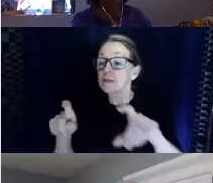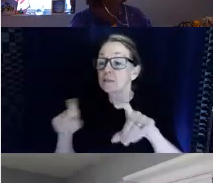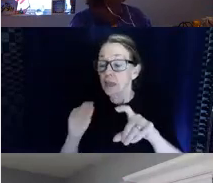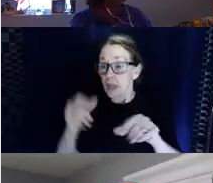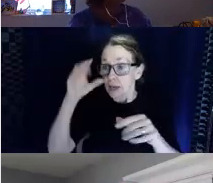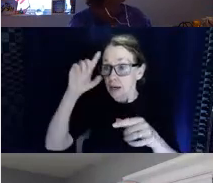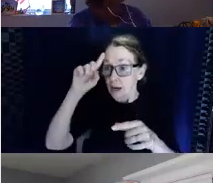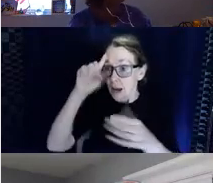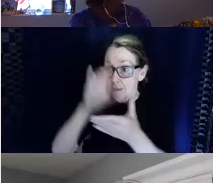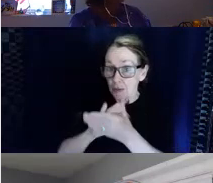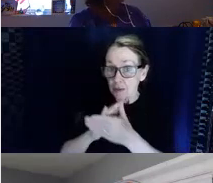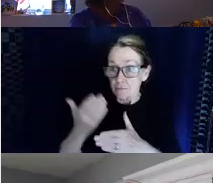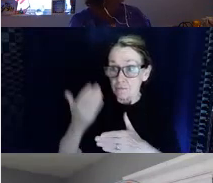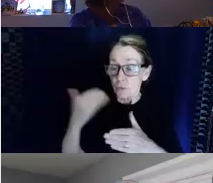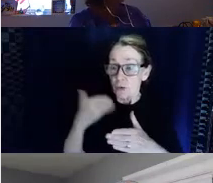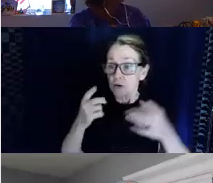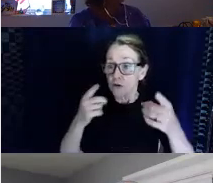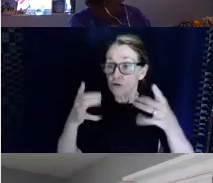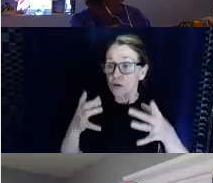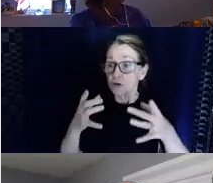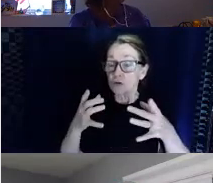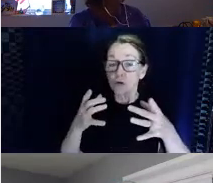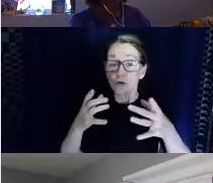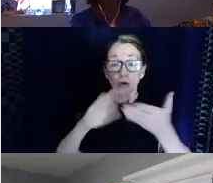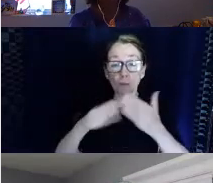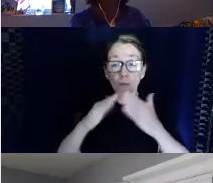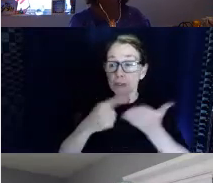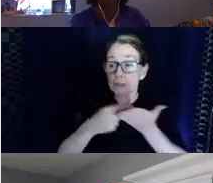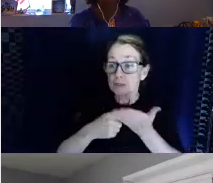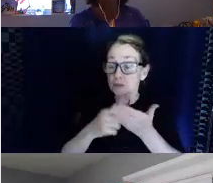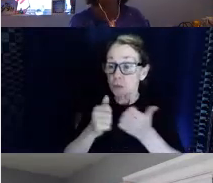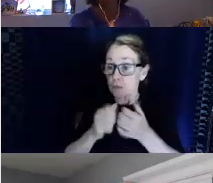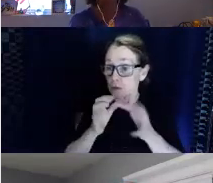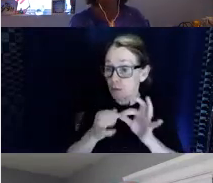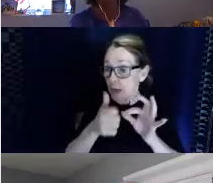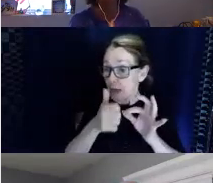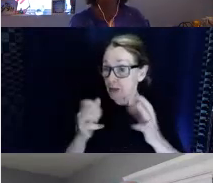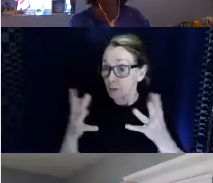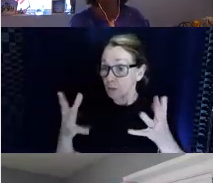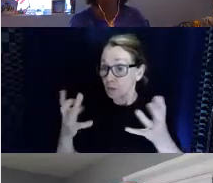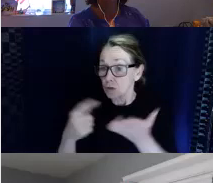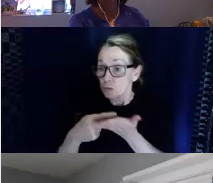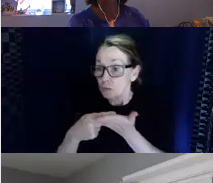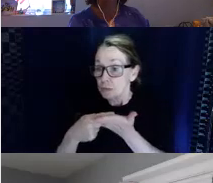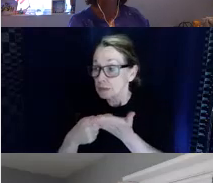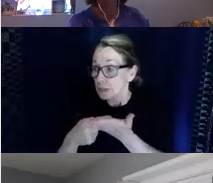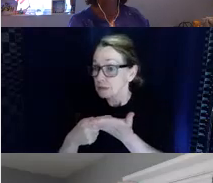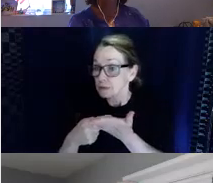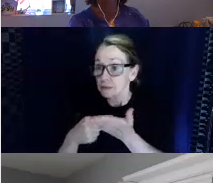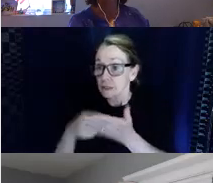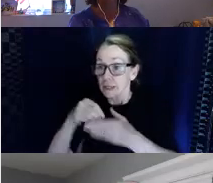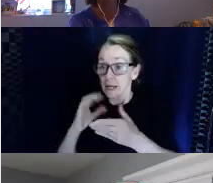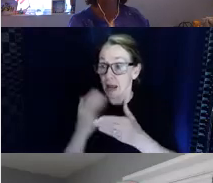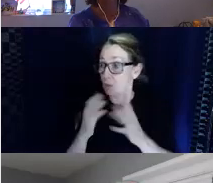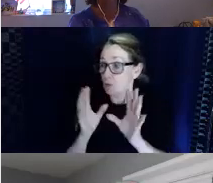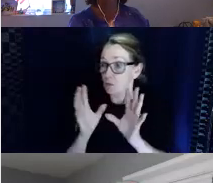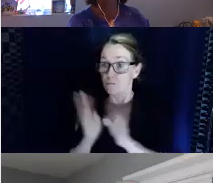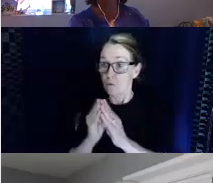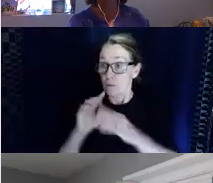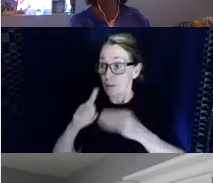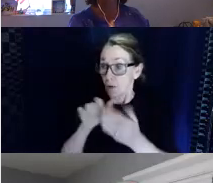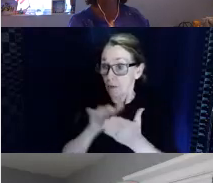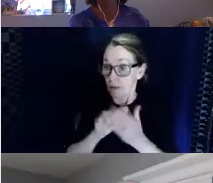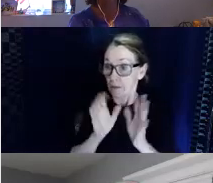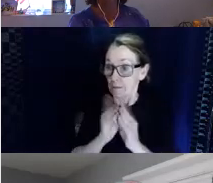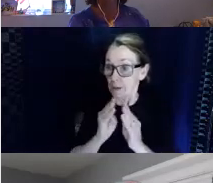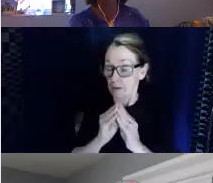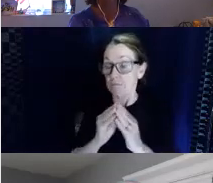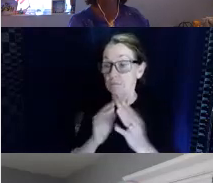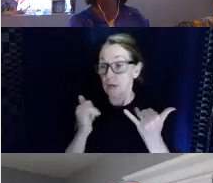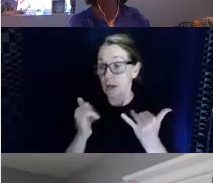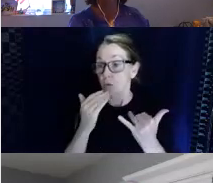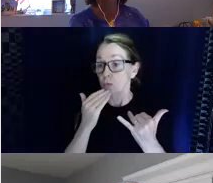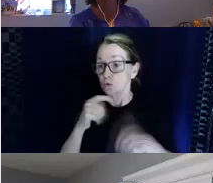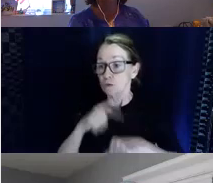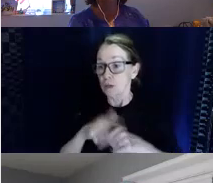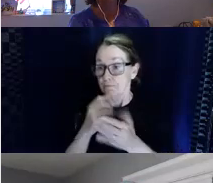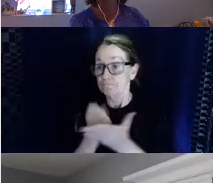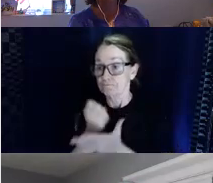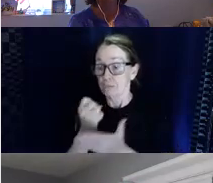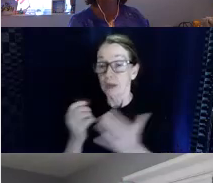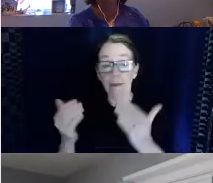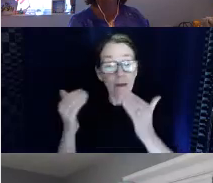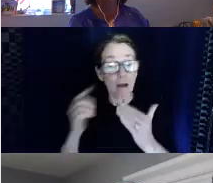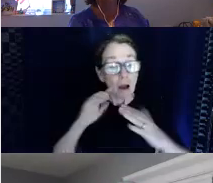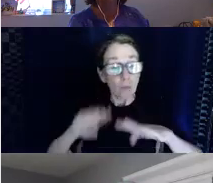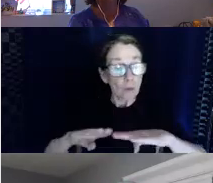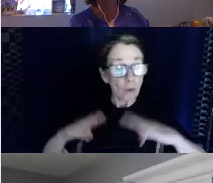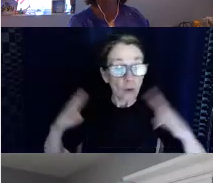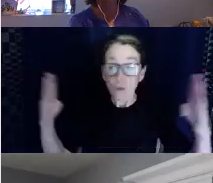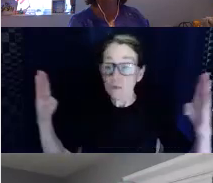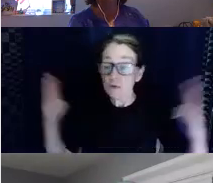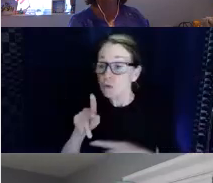WE WILL TALK MORE ABOUT SURVEYS, IF THERE'S AN UPDATE.